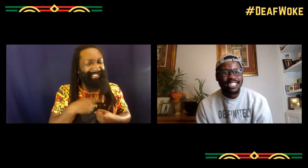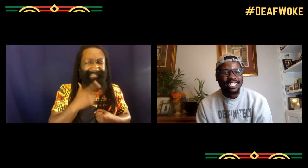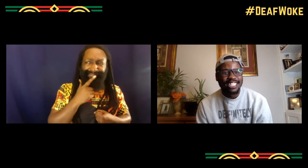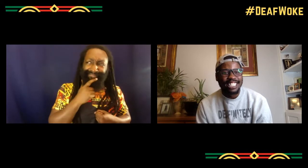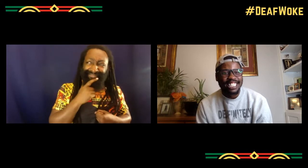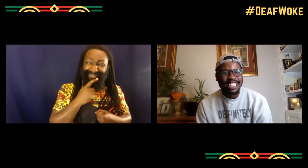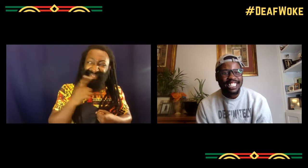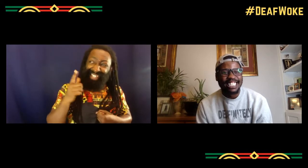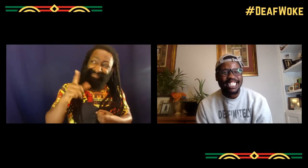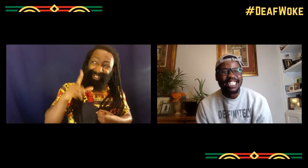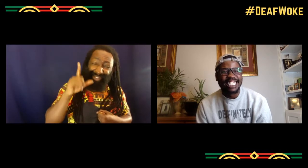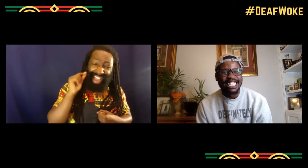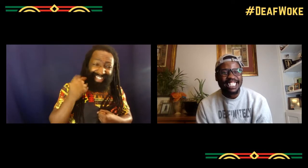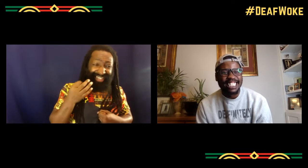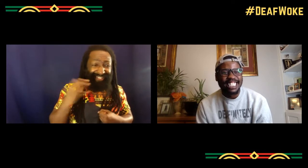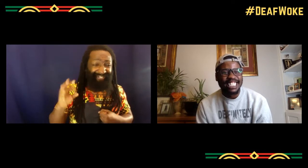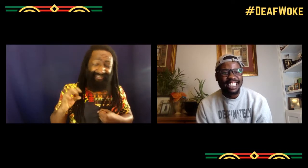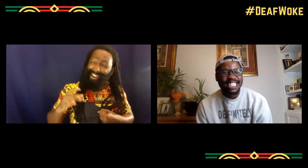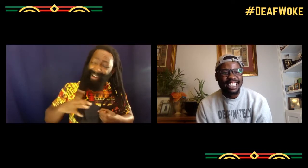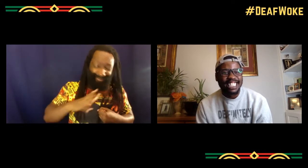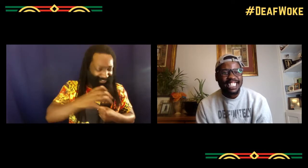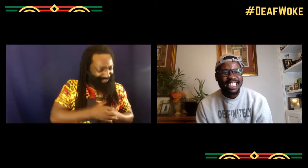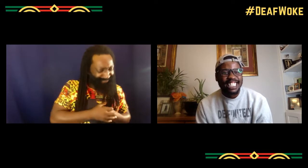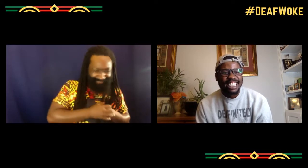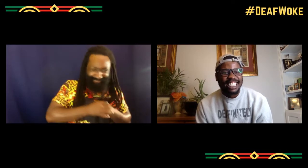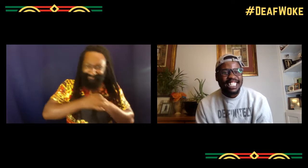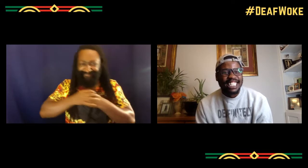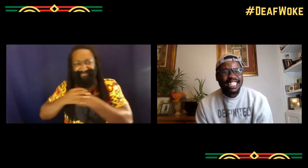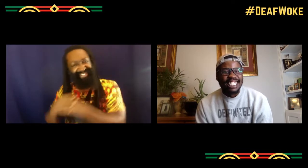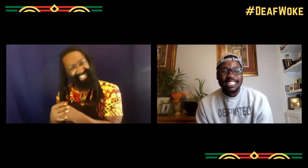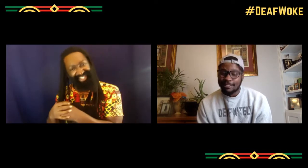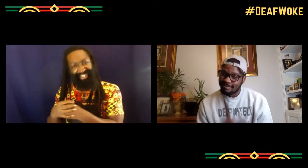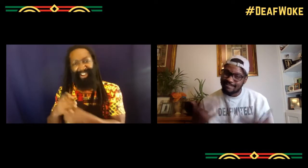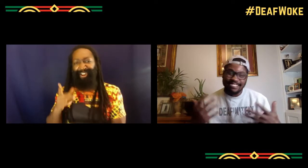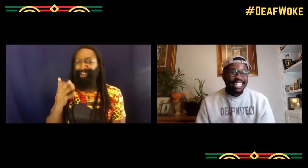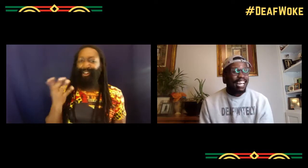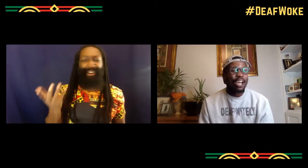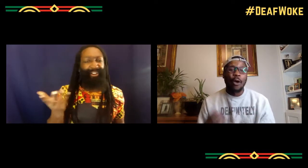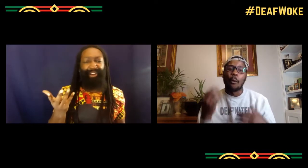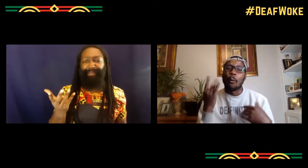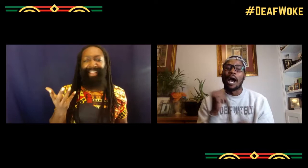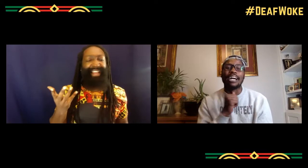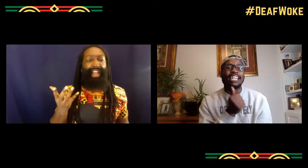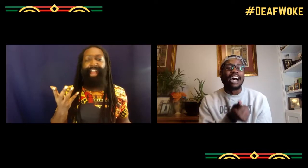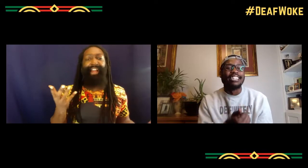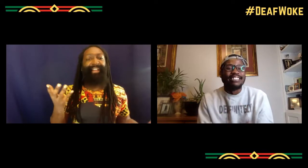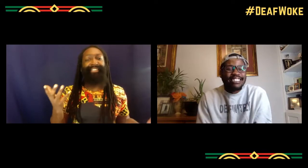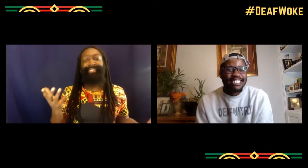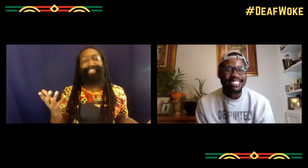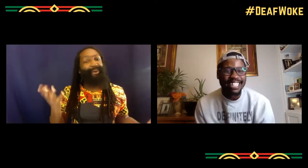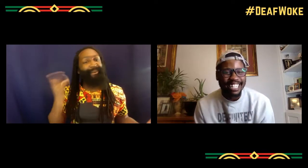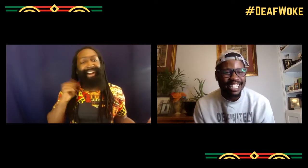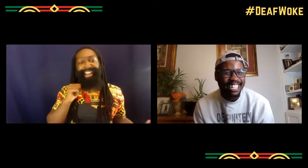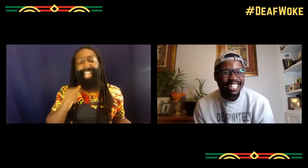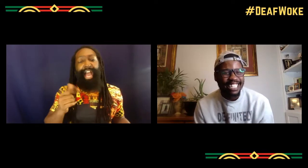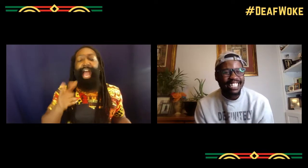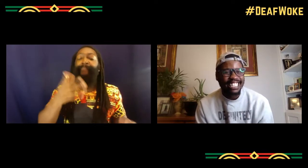And, and where, where do I go to get that? You know, and just my heart is there, my heart was there because of that experience.